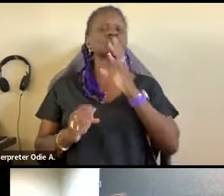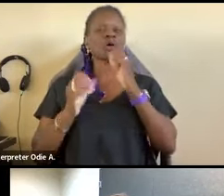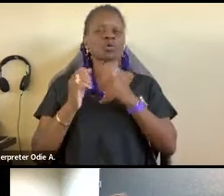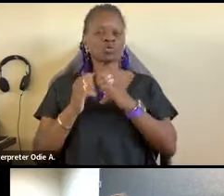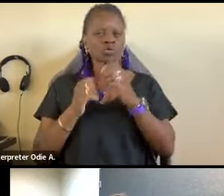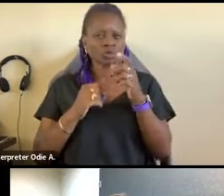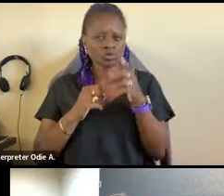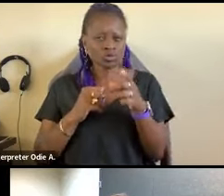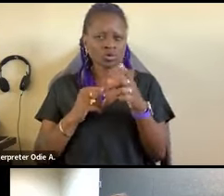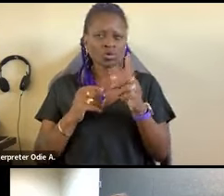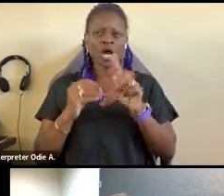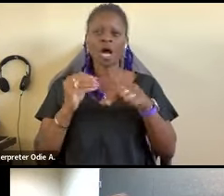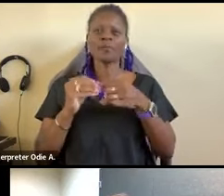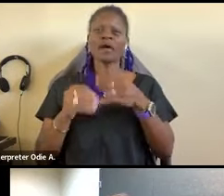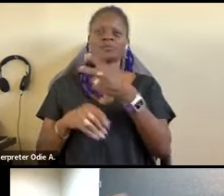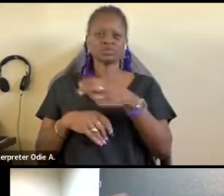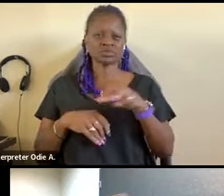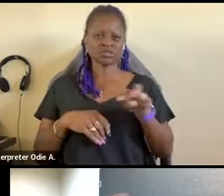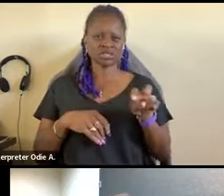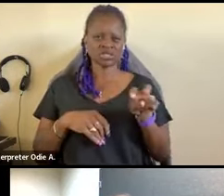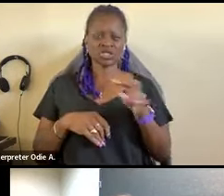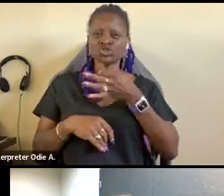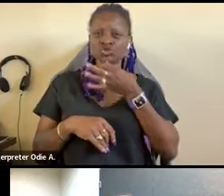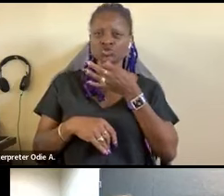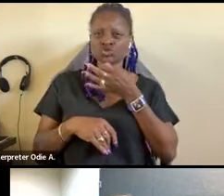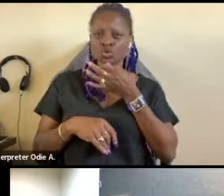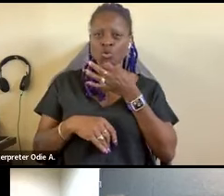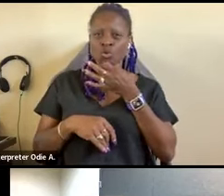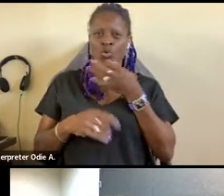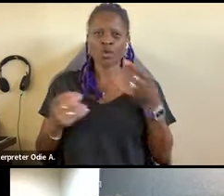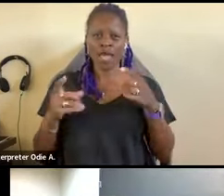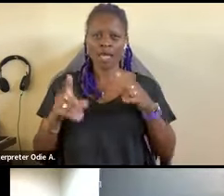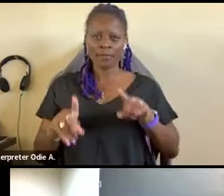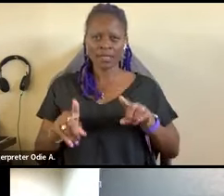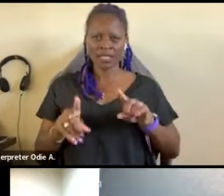transition that is occurring within the county's COVID response unit.